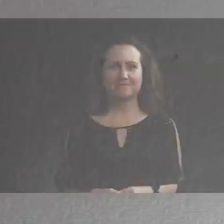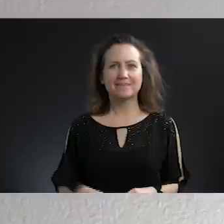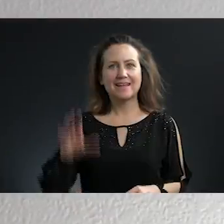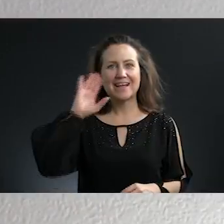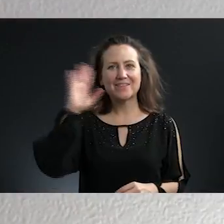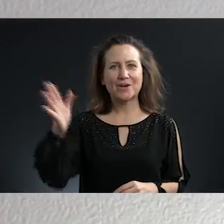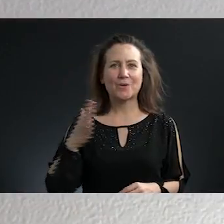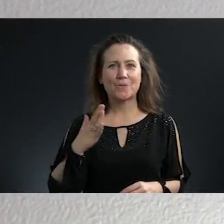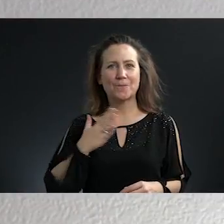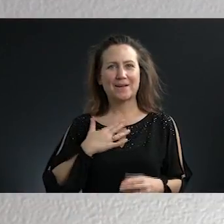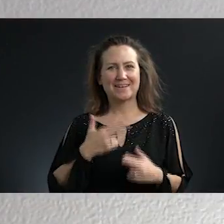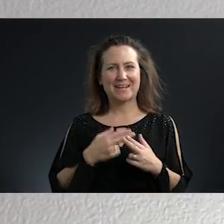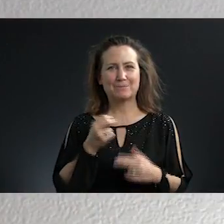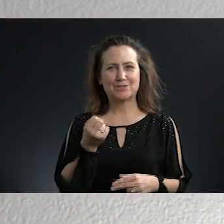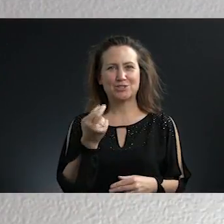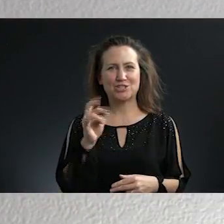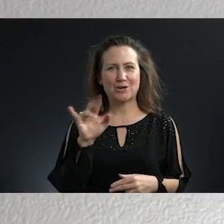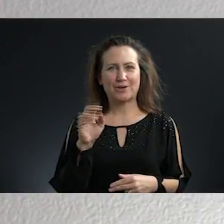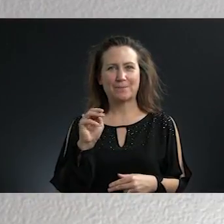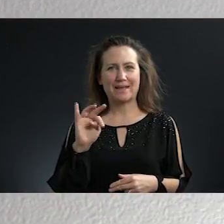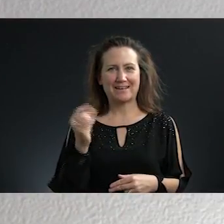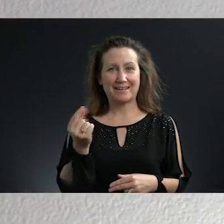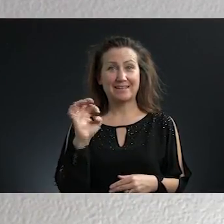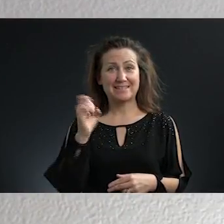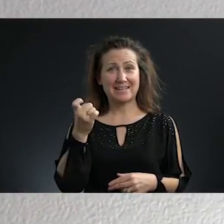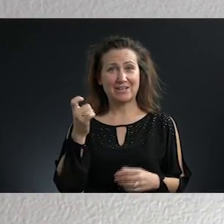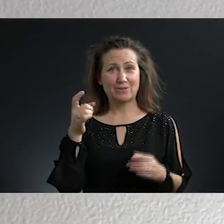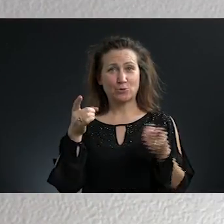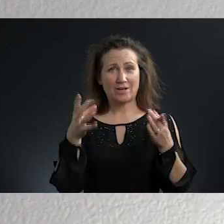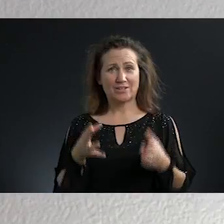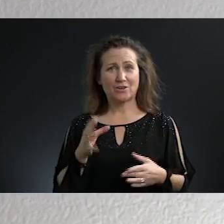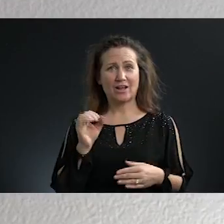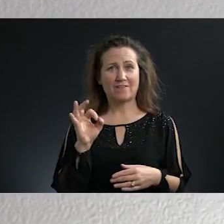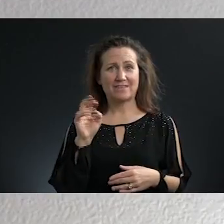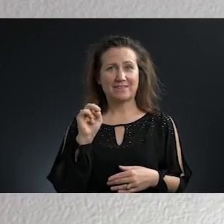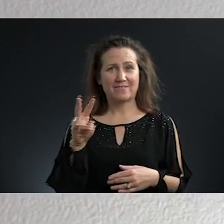Hello, I'm Sherry Manning the executive director of the Nevada Governor's Council on developmental